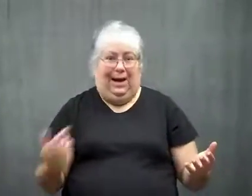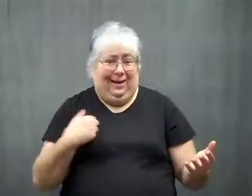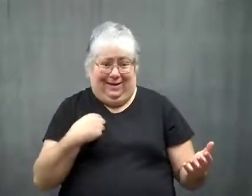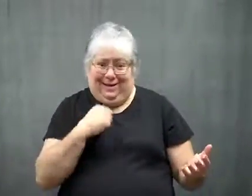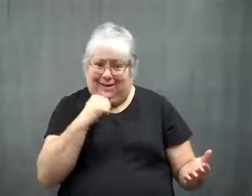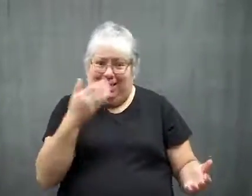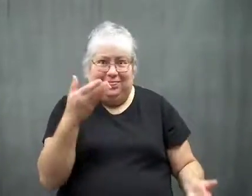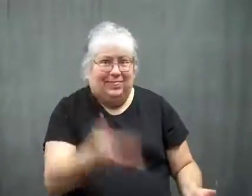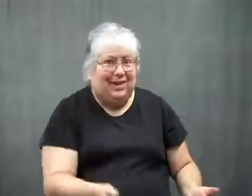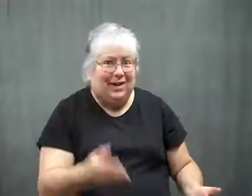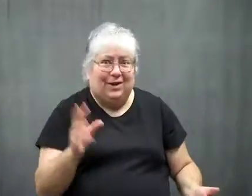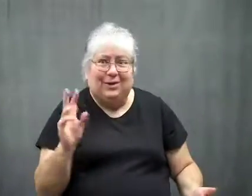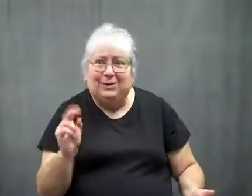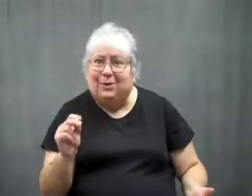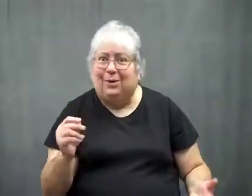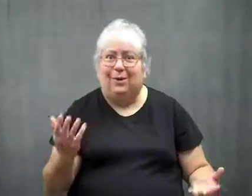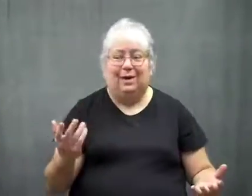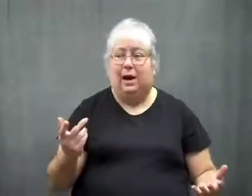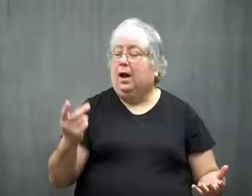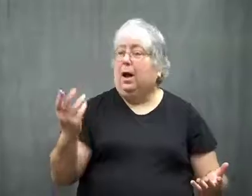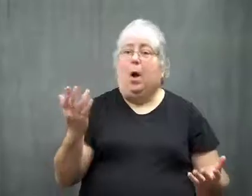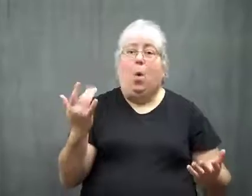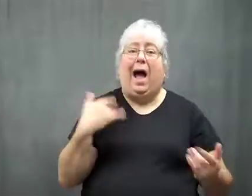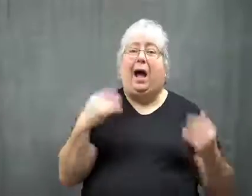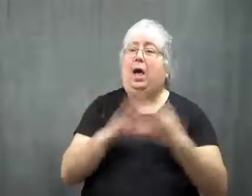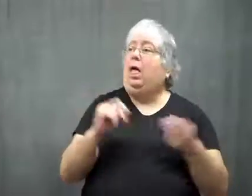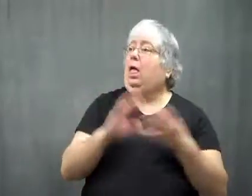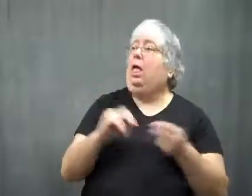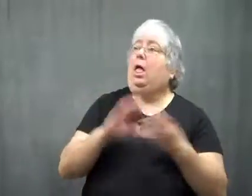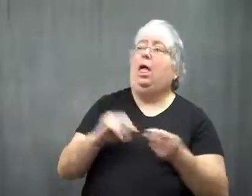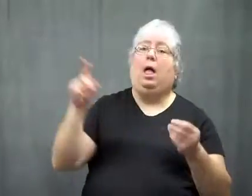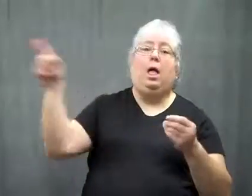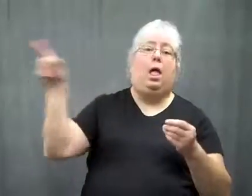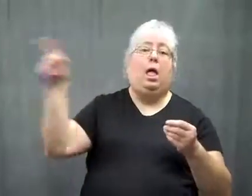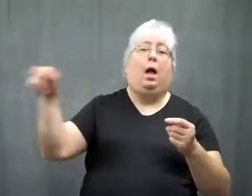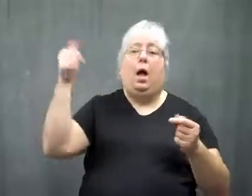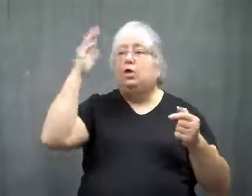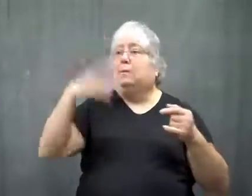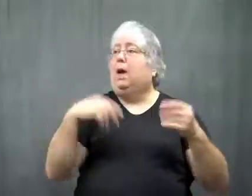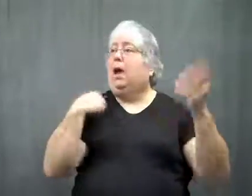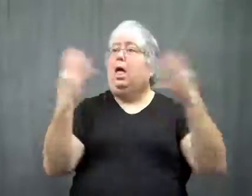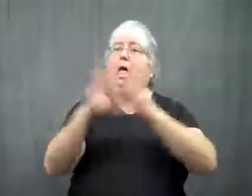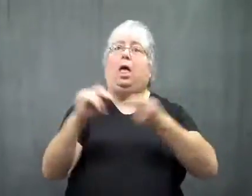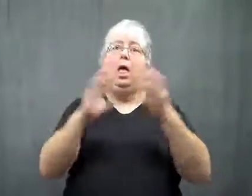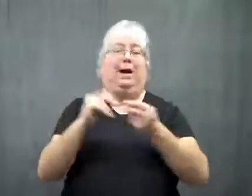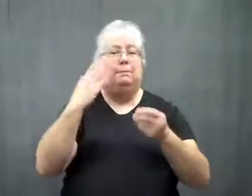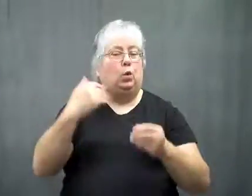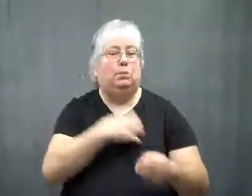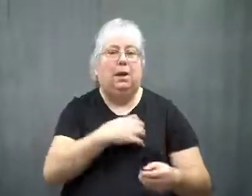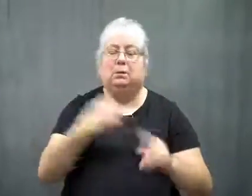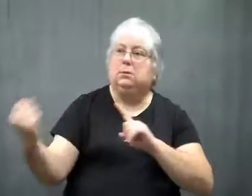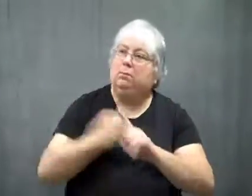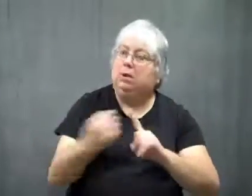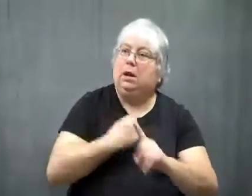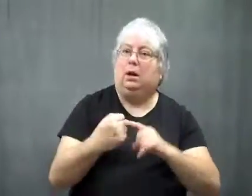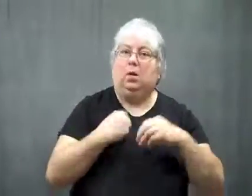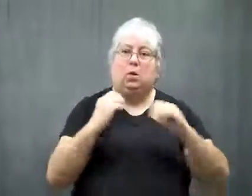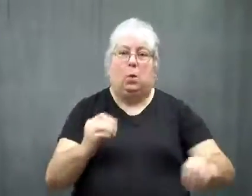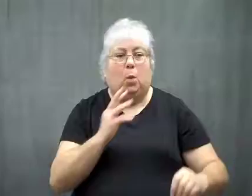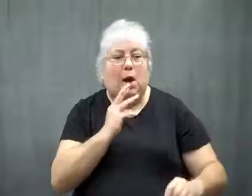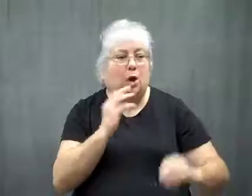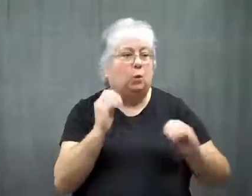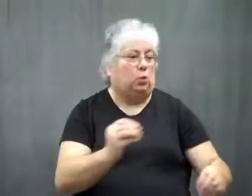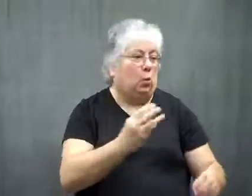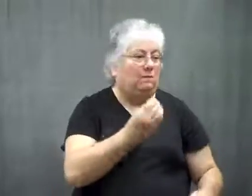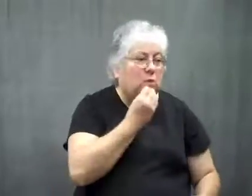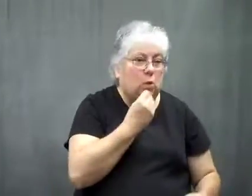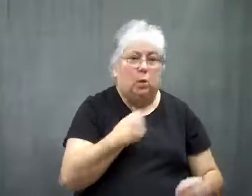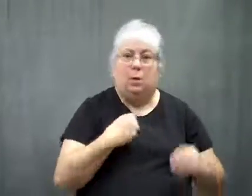She said she wasn't there.